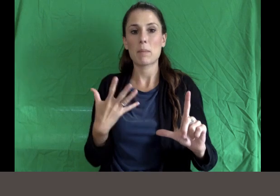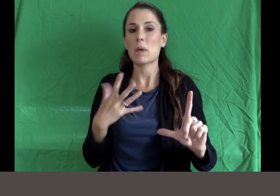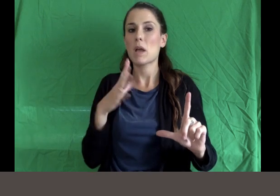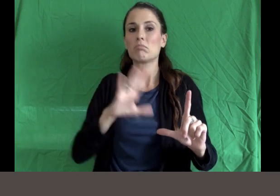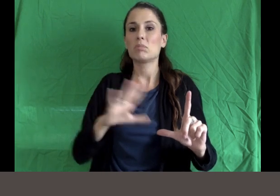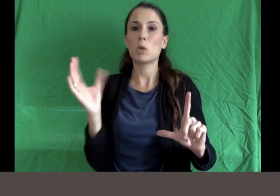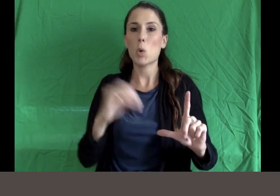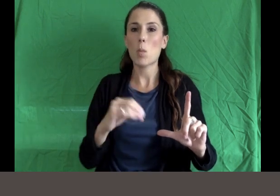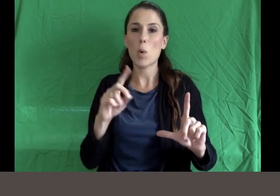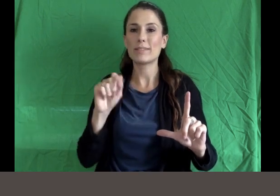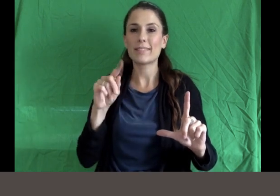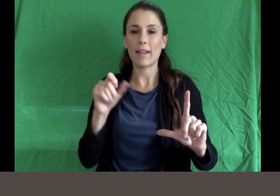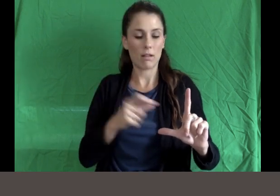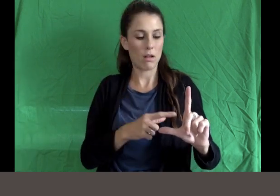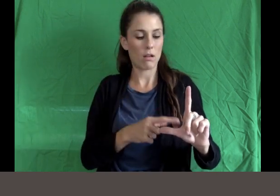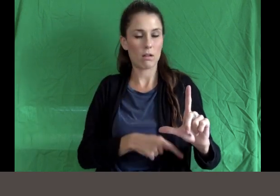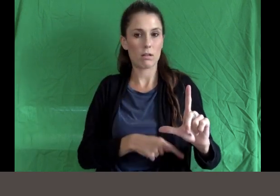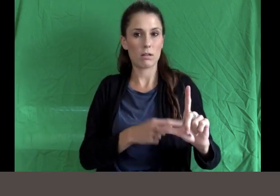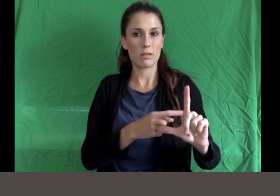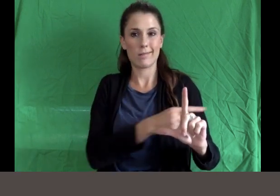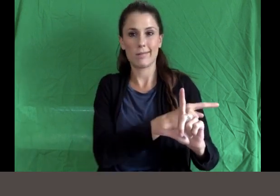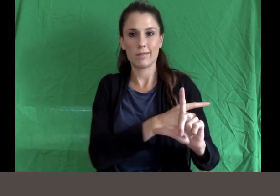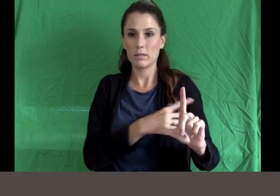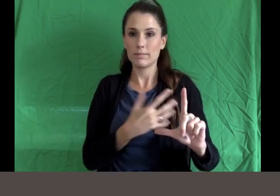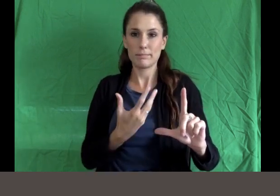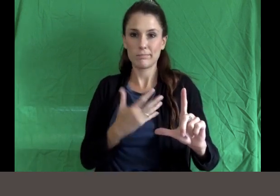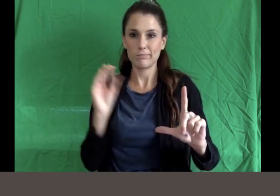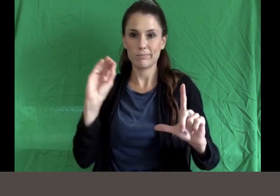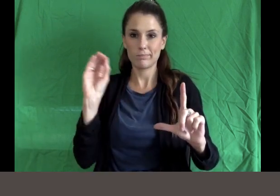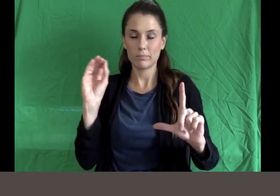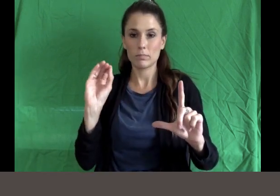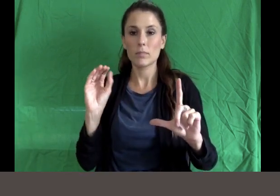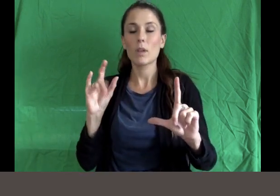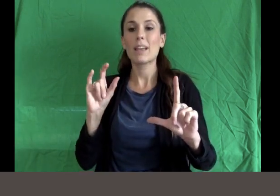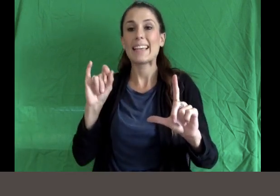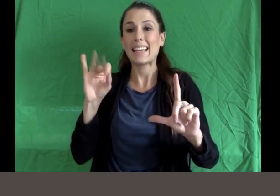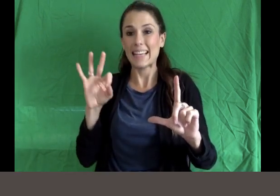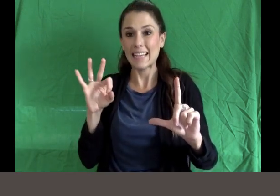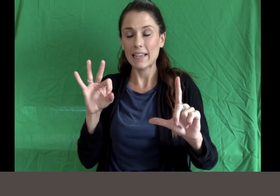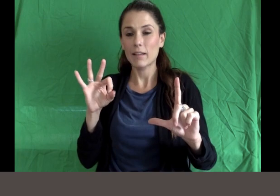not expect any more data beyond those two points and of course if I had to experience a new minimum